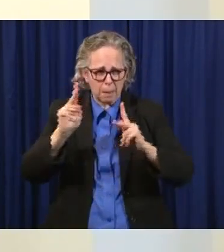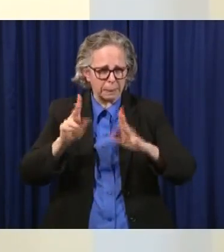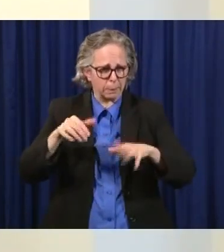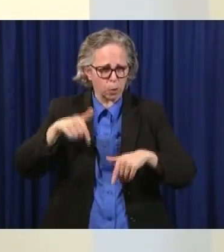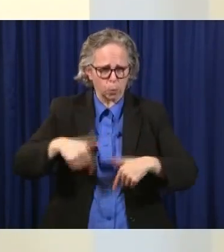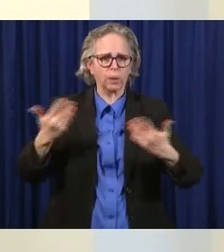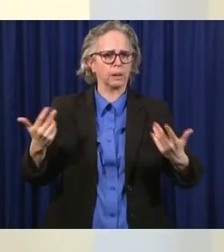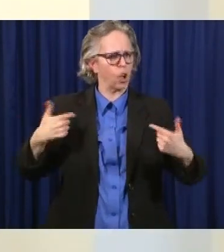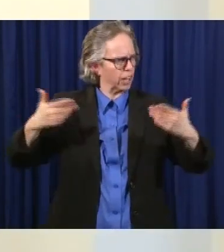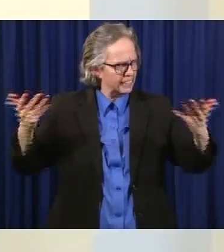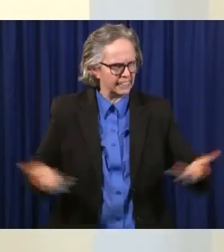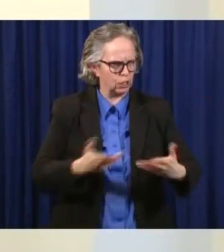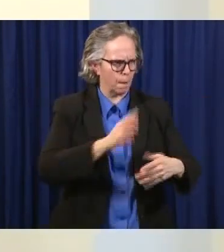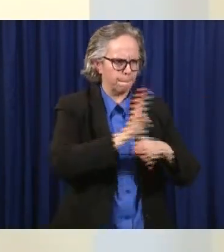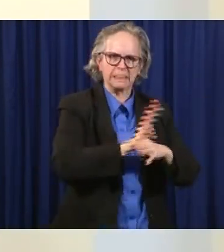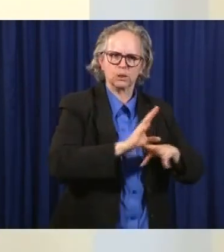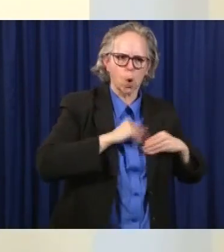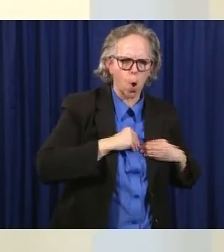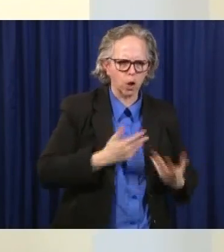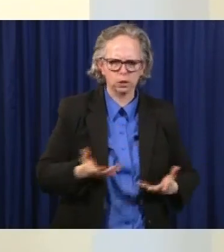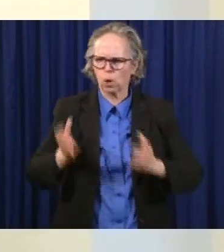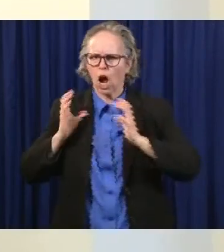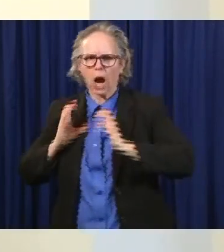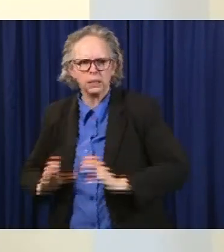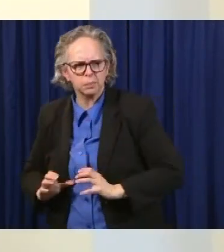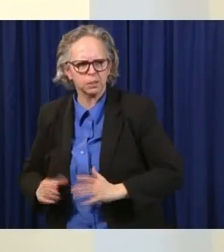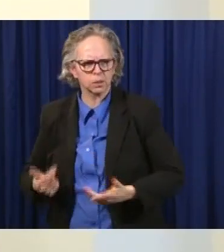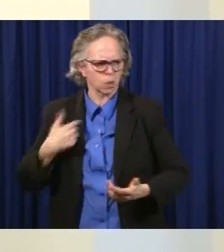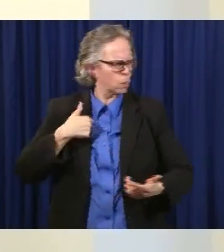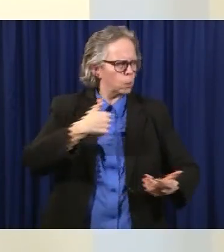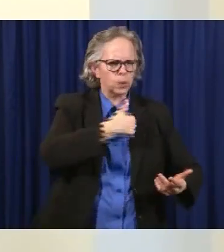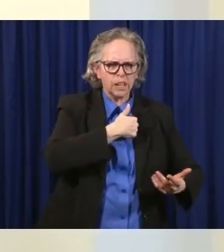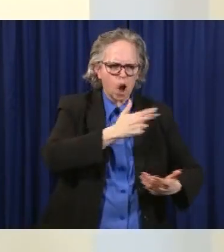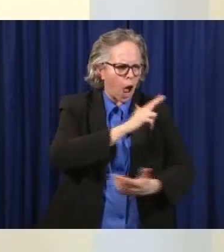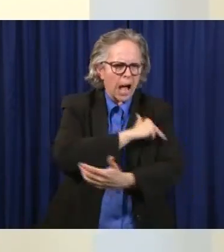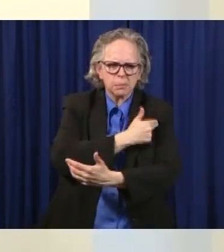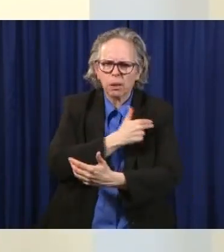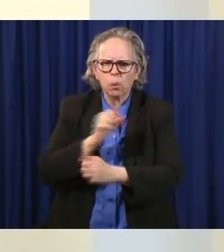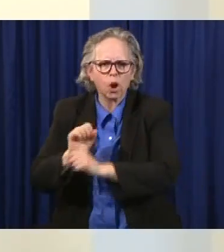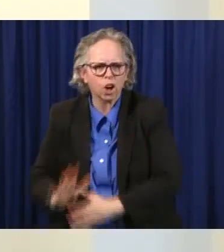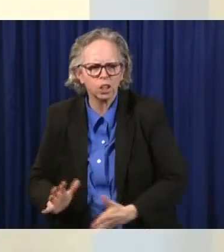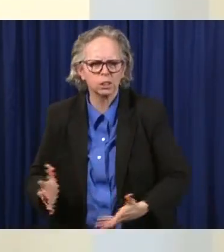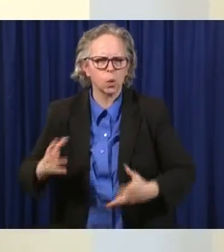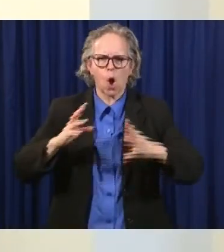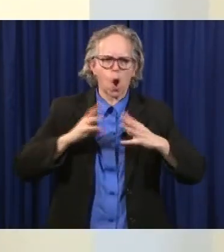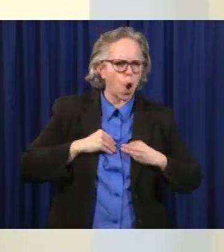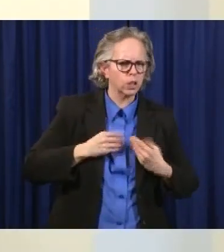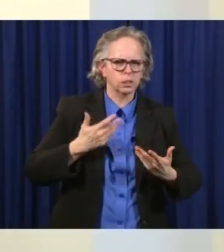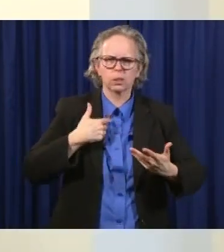THE BUSINESS OWNERS. WE ARE THE WORKERS AND WE ARE THE CUSTOMERS. WE ARE THE HOSPITALS AND